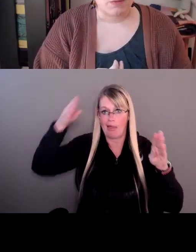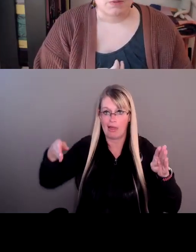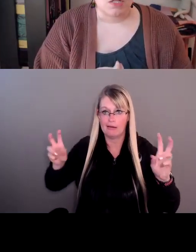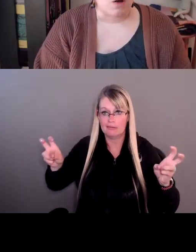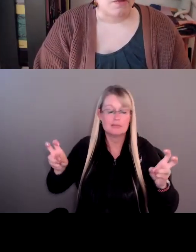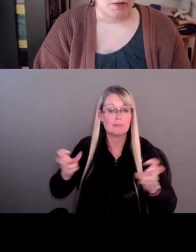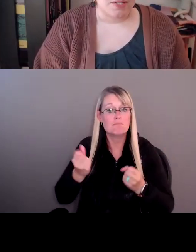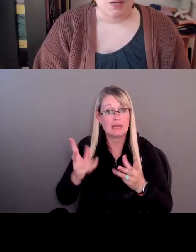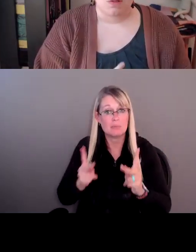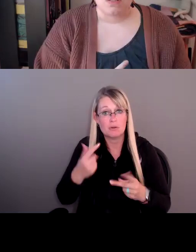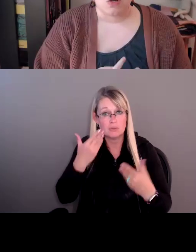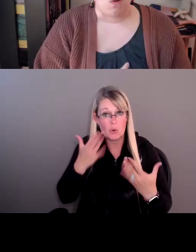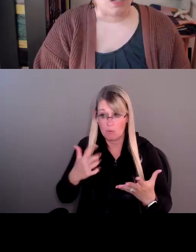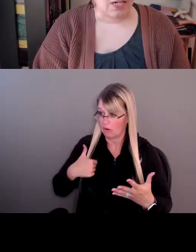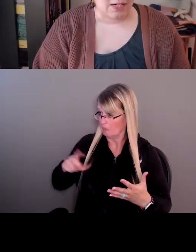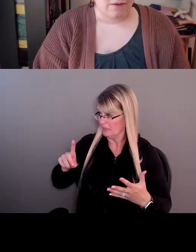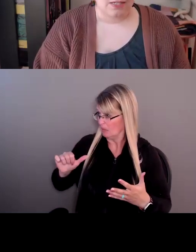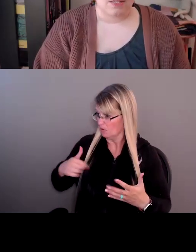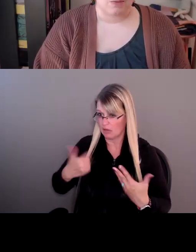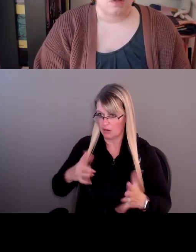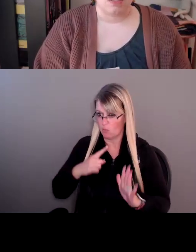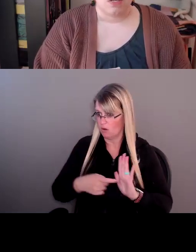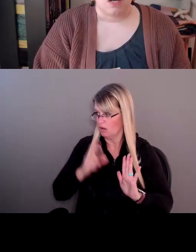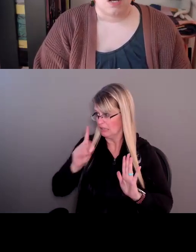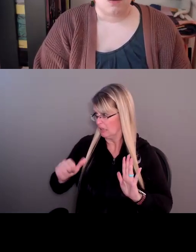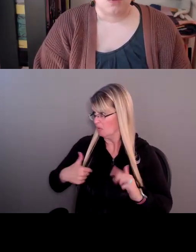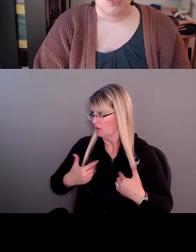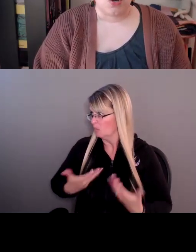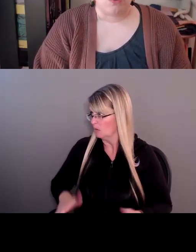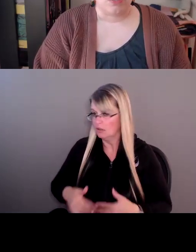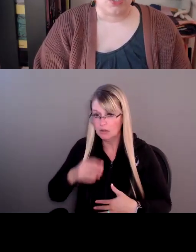people that don't know they are disabled and don't want to identify as disabled, don't really know